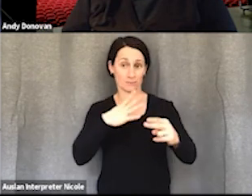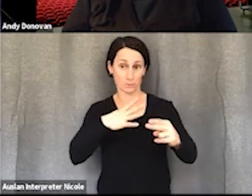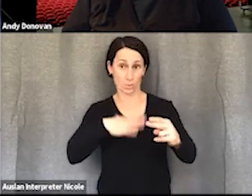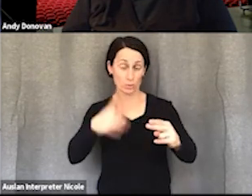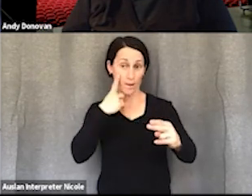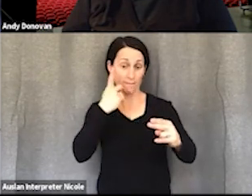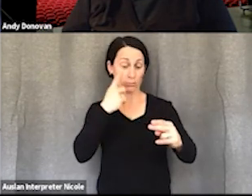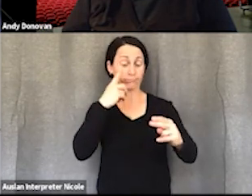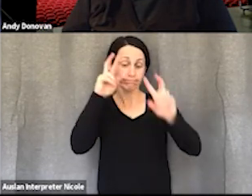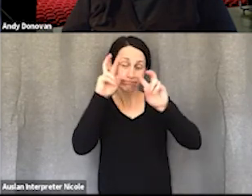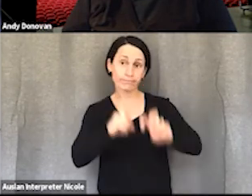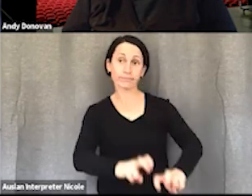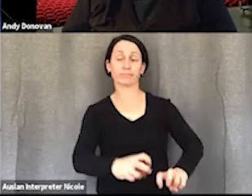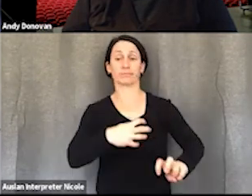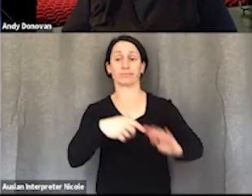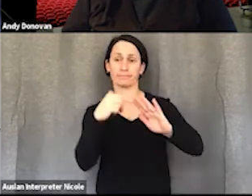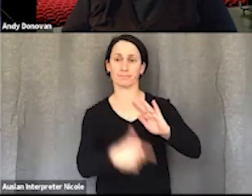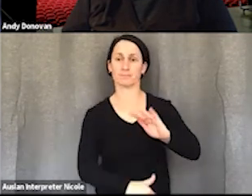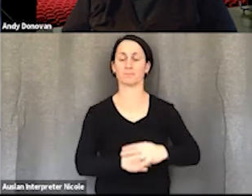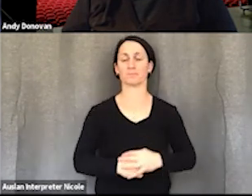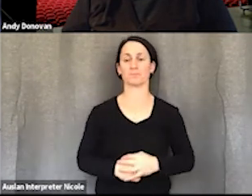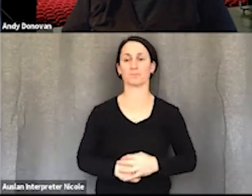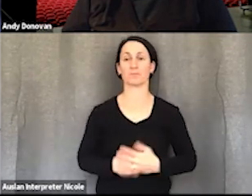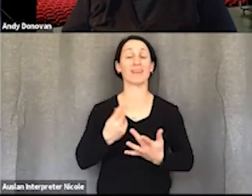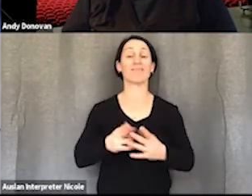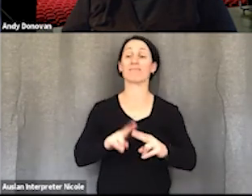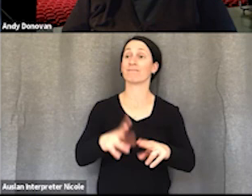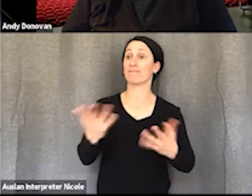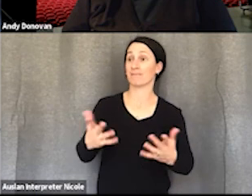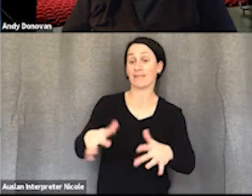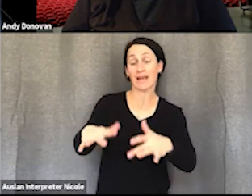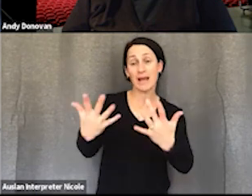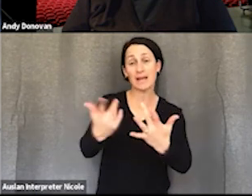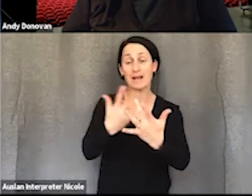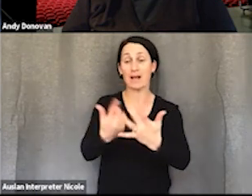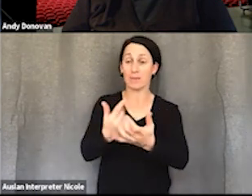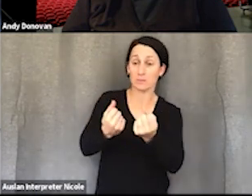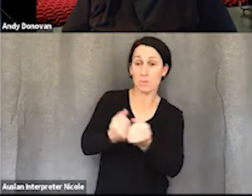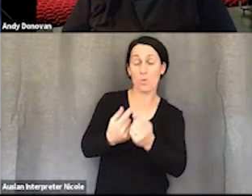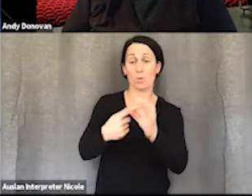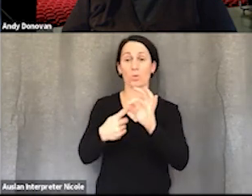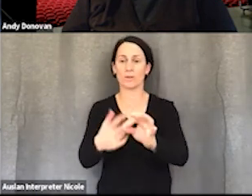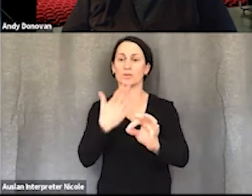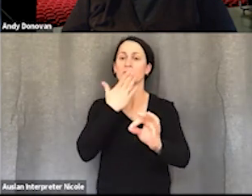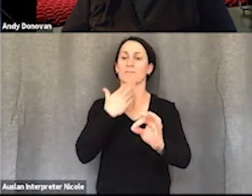about how to filter to get what you need, please drop Bianca a line, my colleague booian, who is project